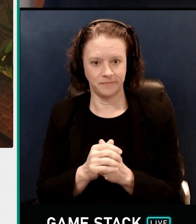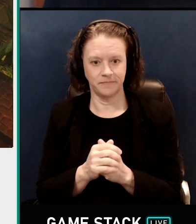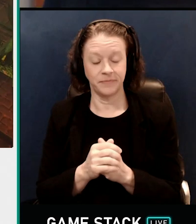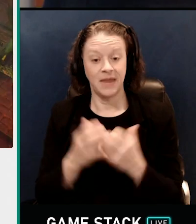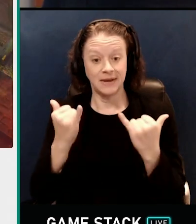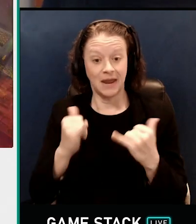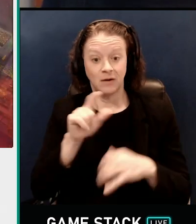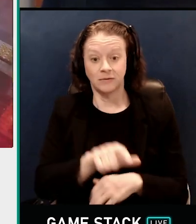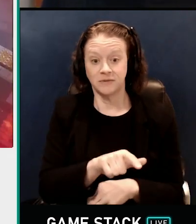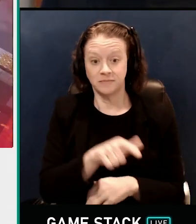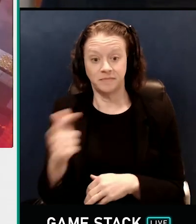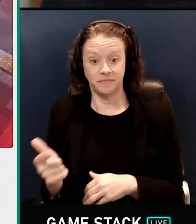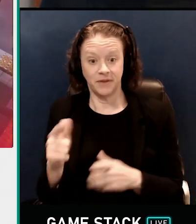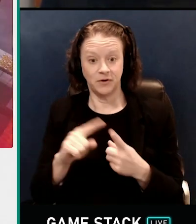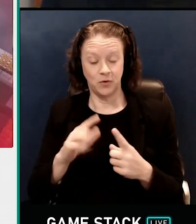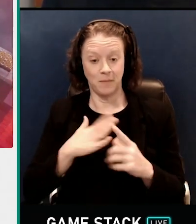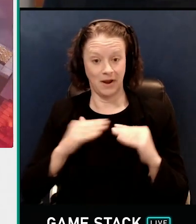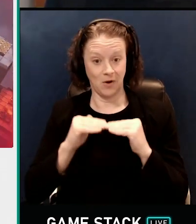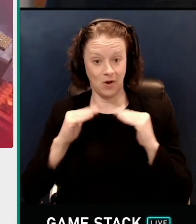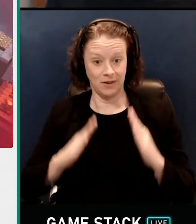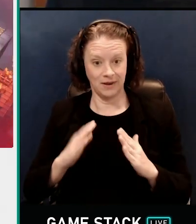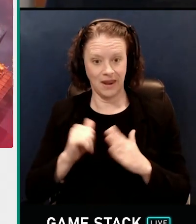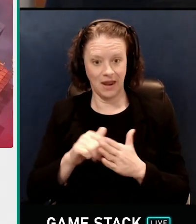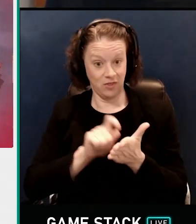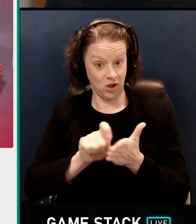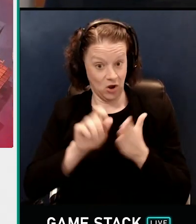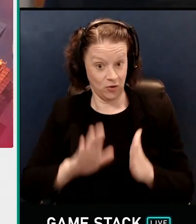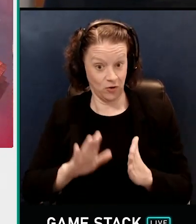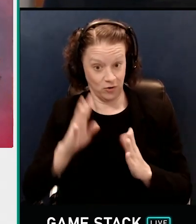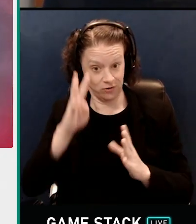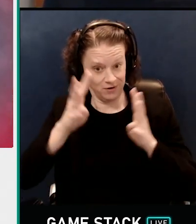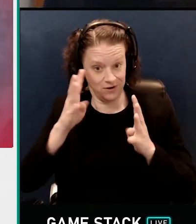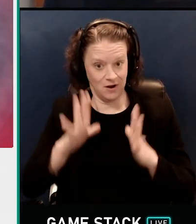With that I'm going to hand over to my colleague and the author of the operating system,